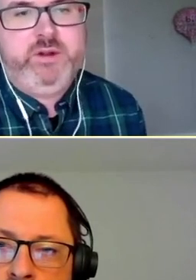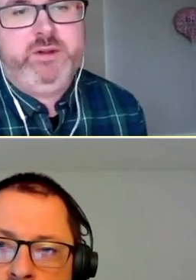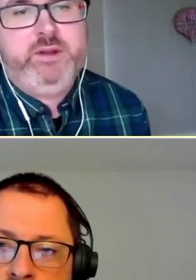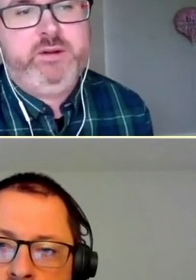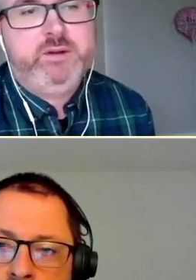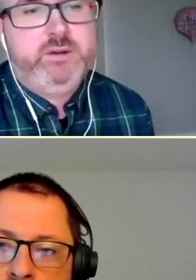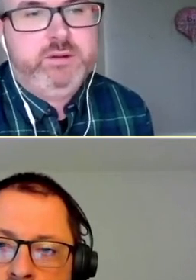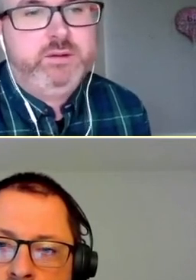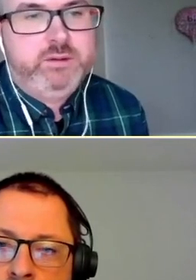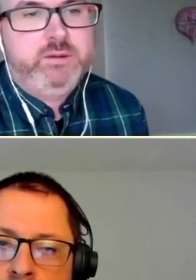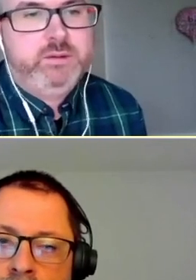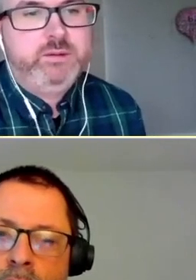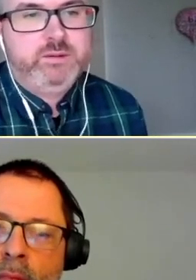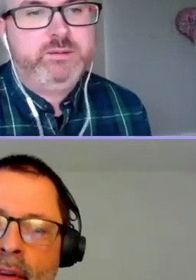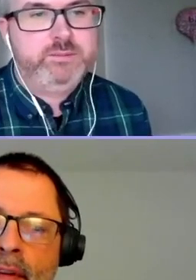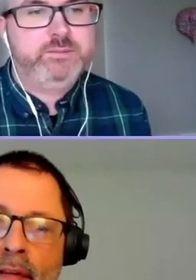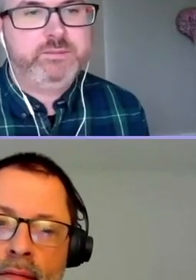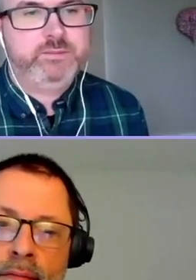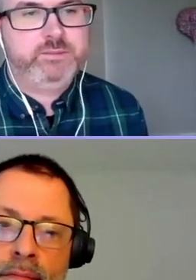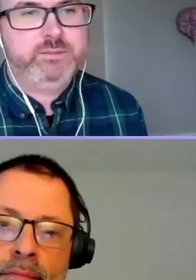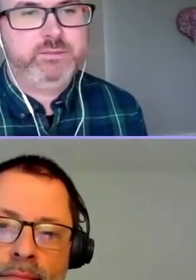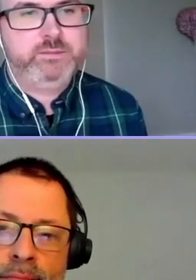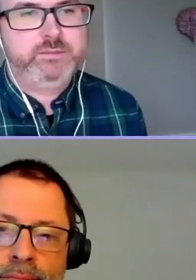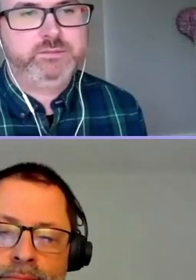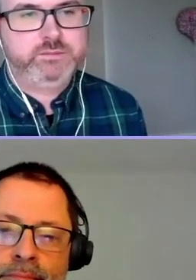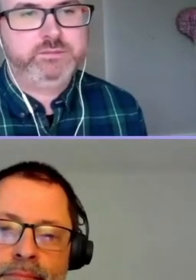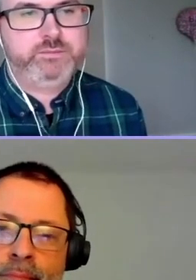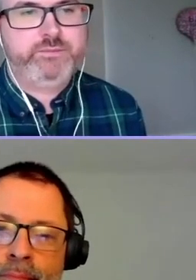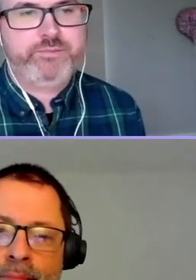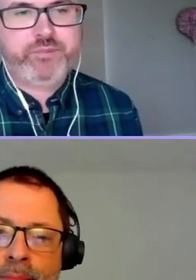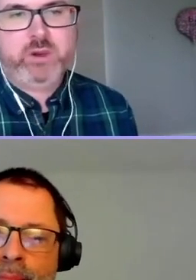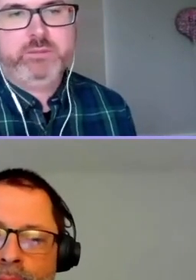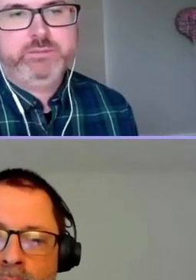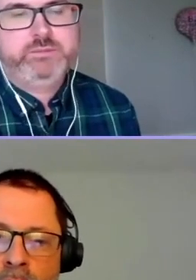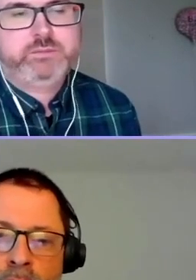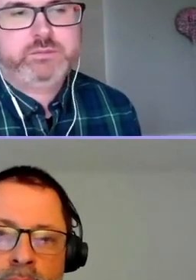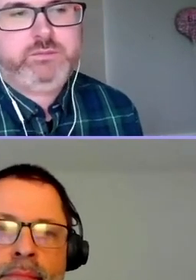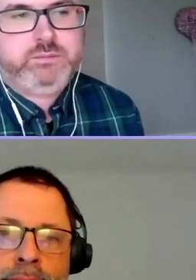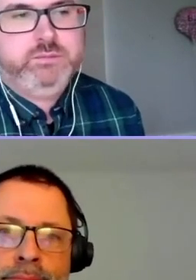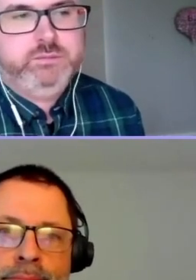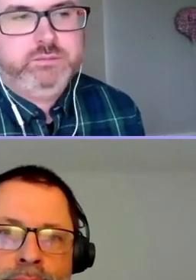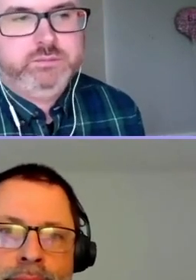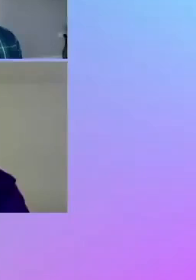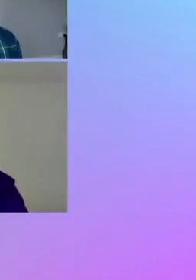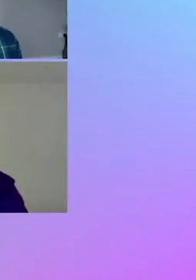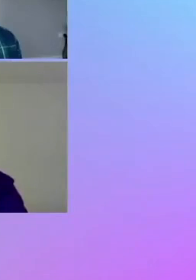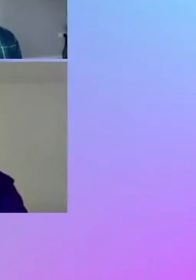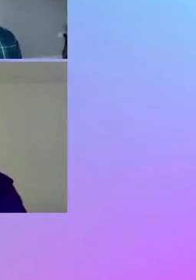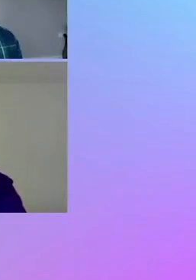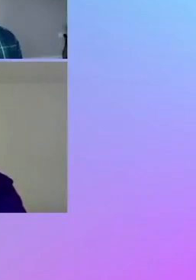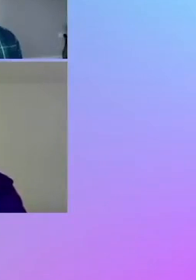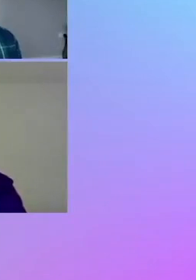us to have this uniform handling of users and collaborative announcements. The fact that we are not attaching